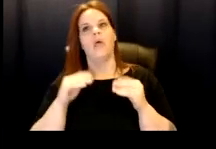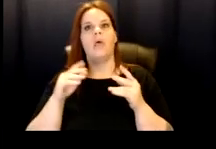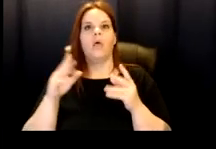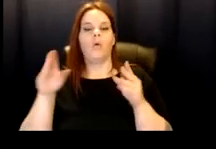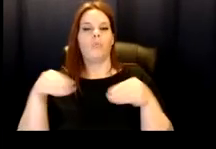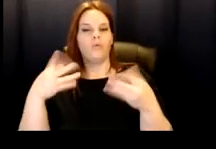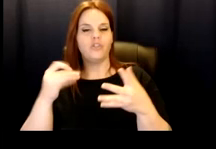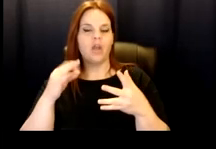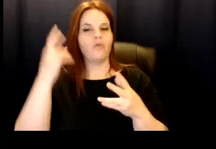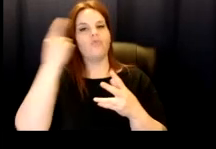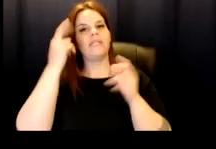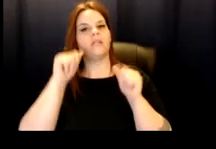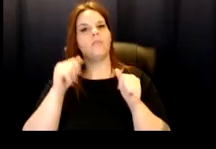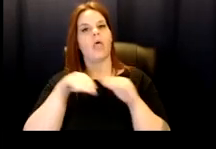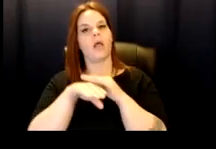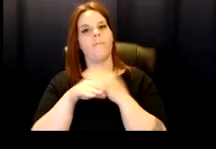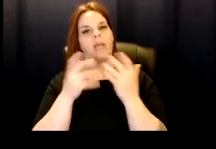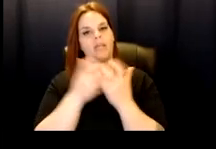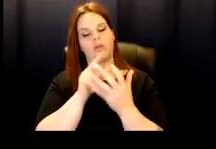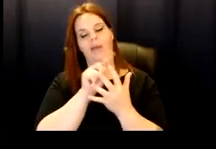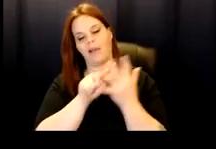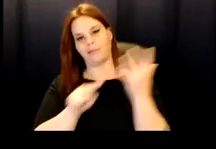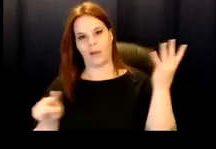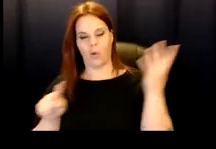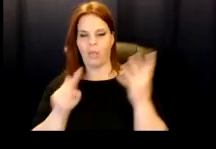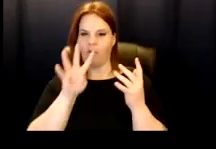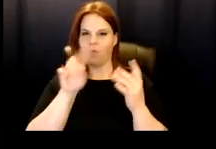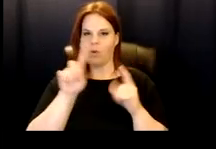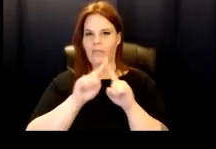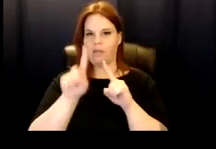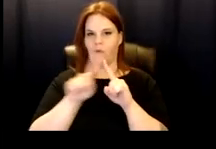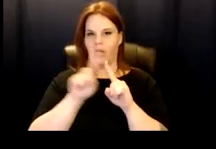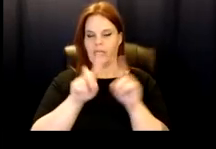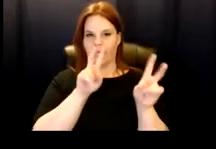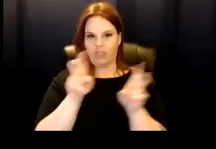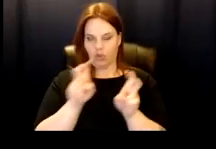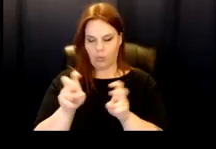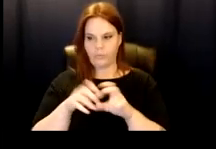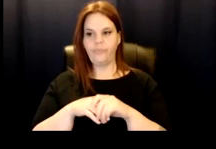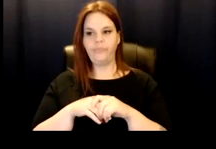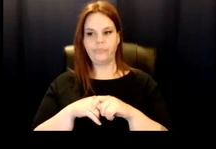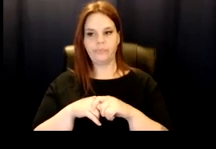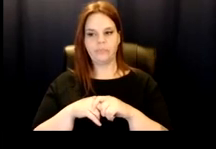et cetera. So those are the 41 different issues, and you will see that only about 20 of them